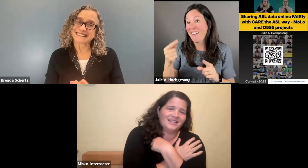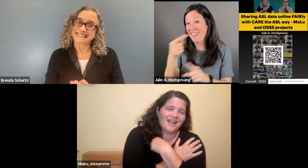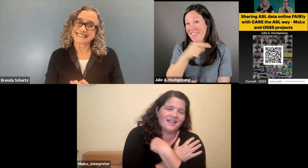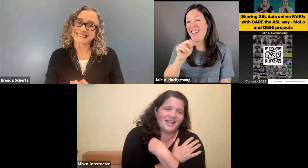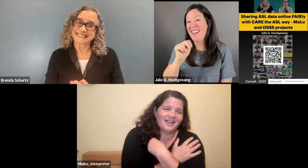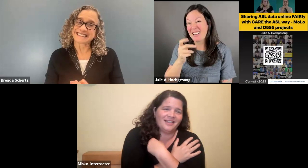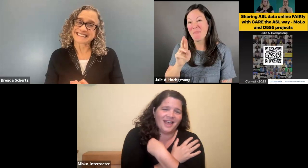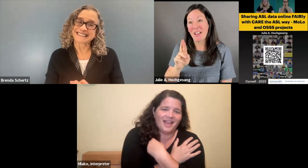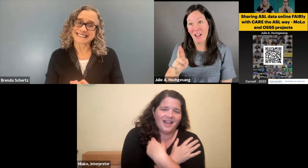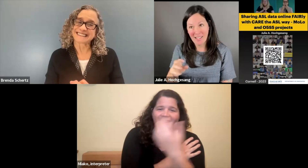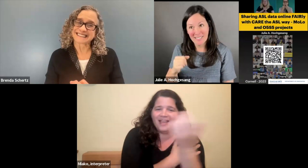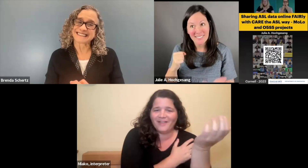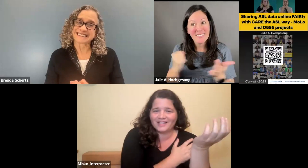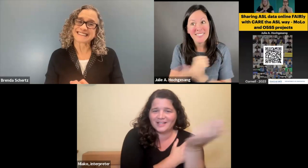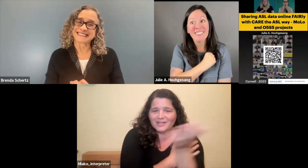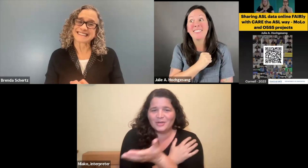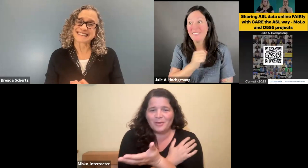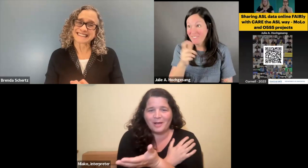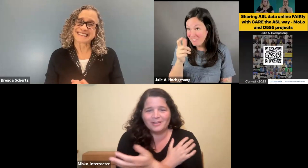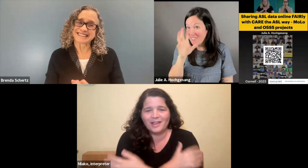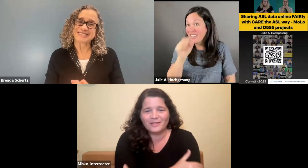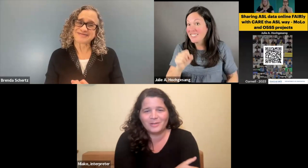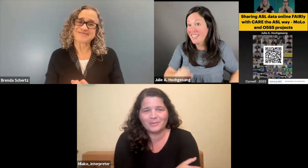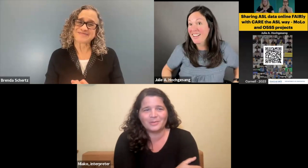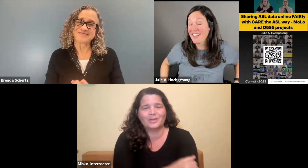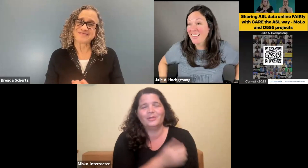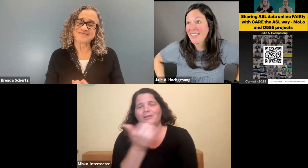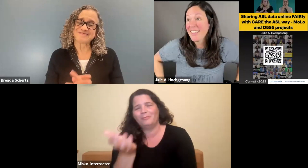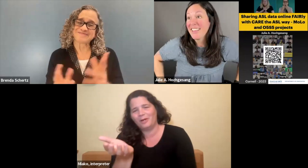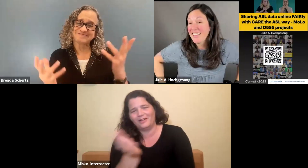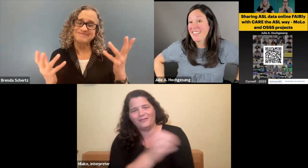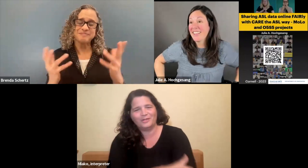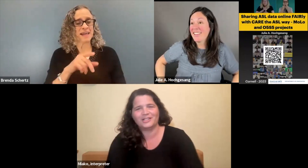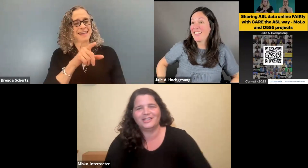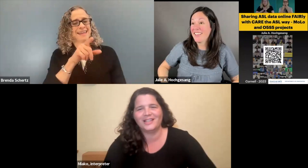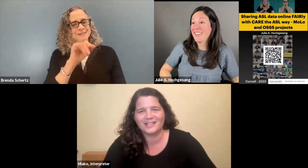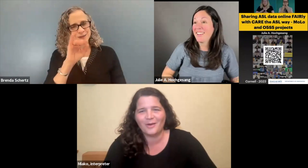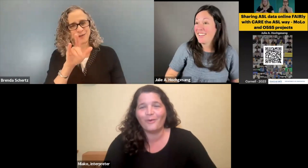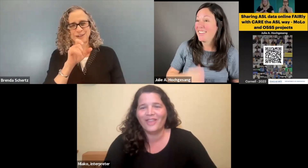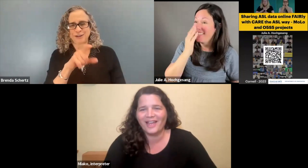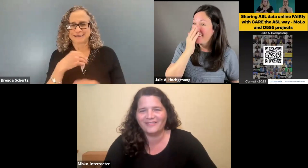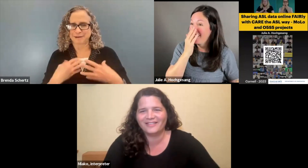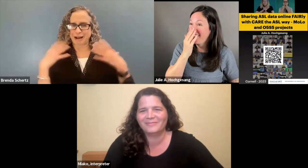not data that I have access to but I would love to be able to include it Brenda unfortunately doesn't own that